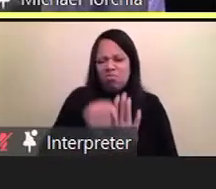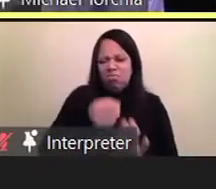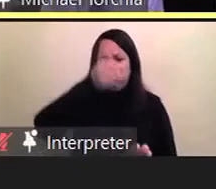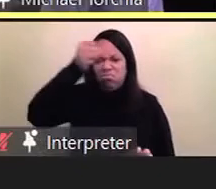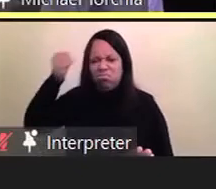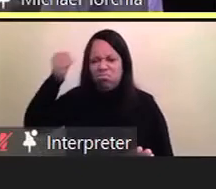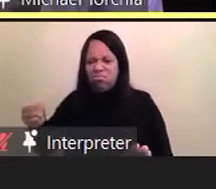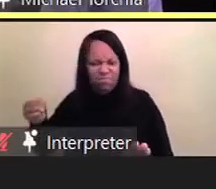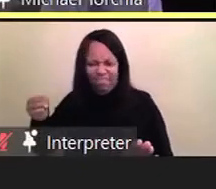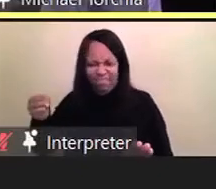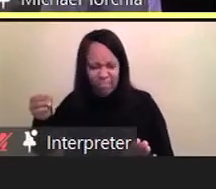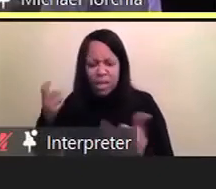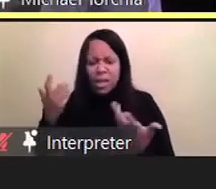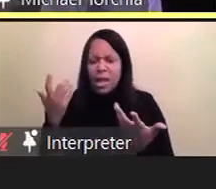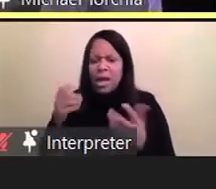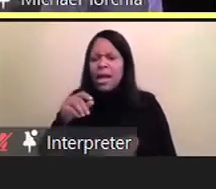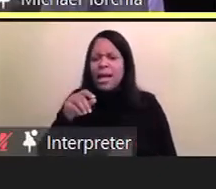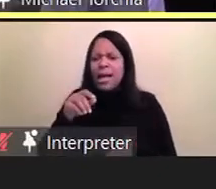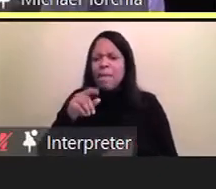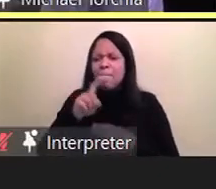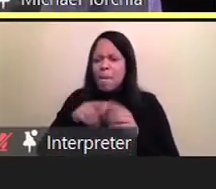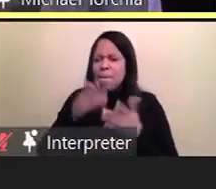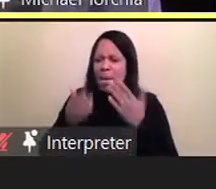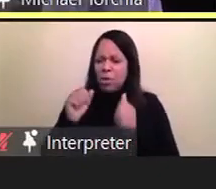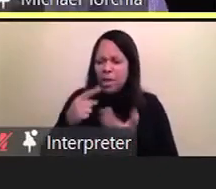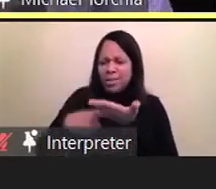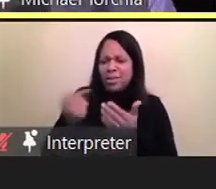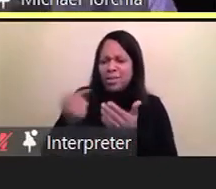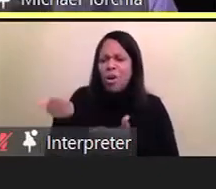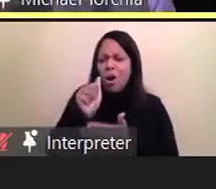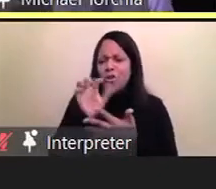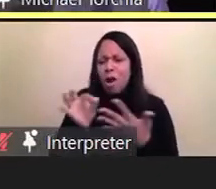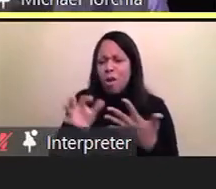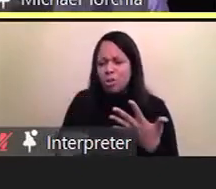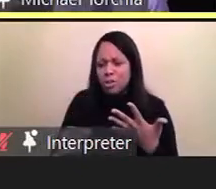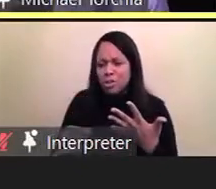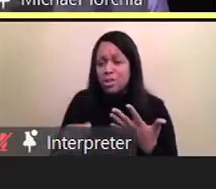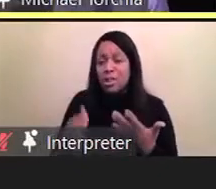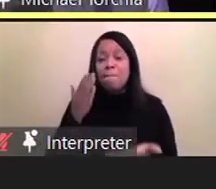But let's talk about some alternatives. Maybe what we could do is alter your work schedule.